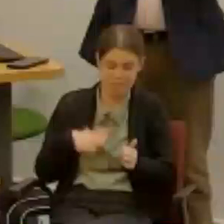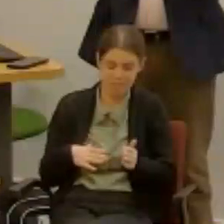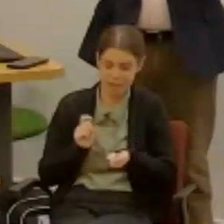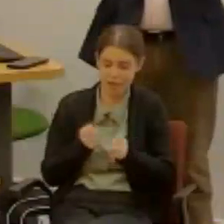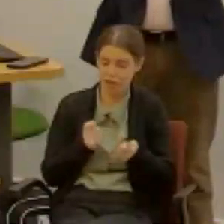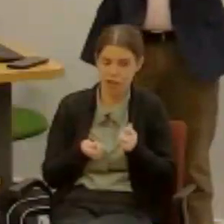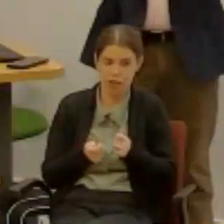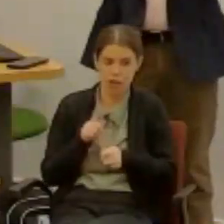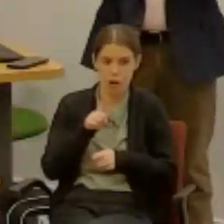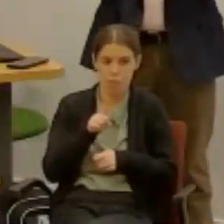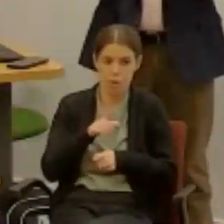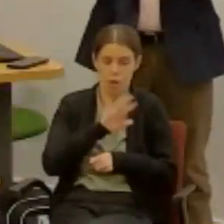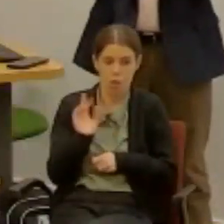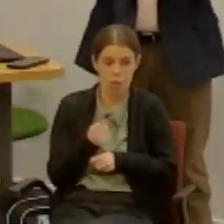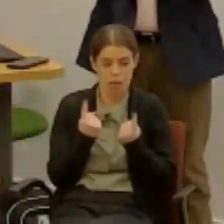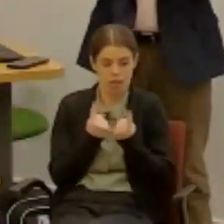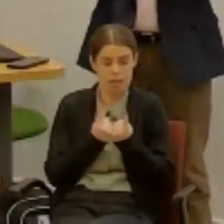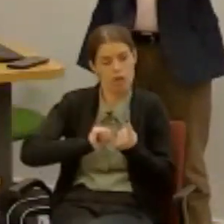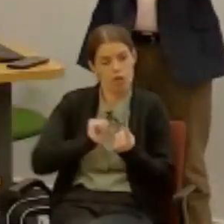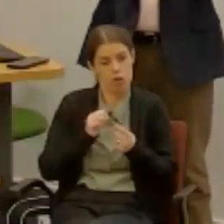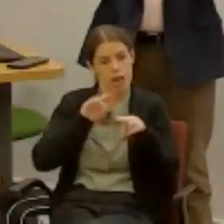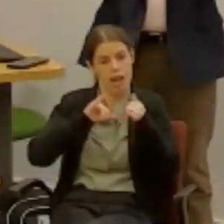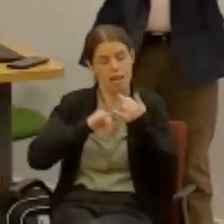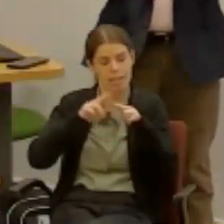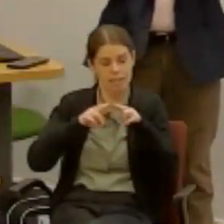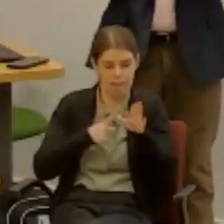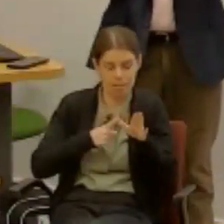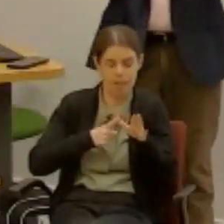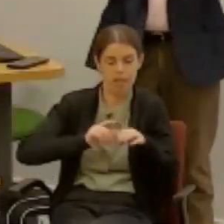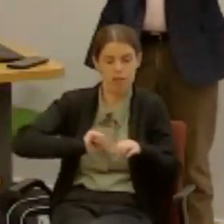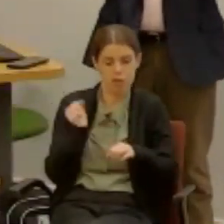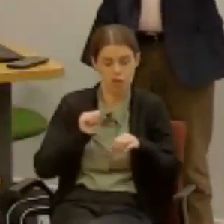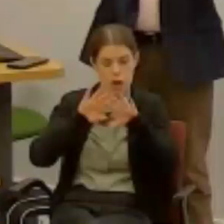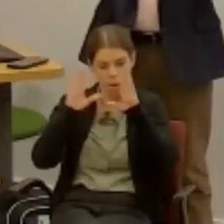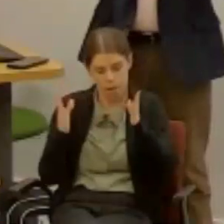but those that we are need us to Scottish football, Scottish Rugby, English football, English Rugby.